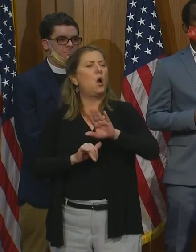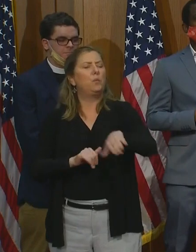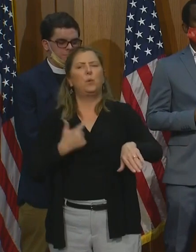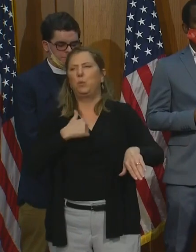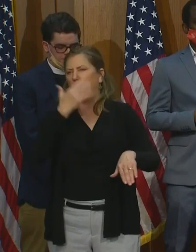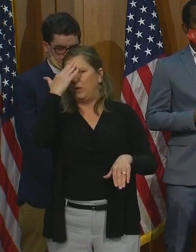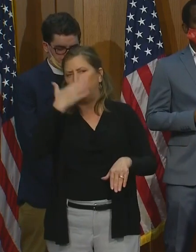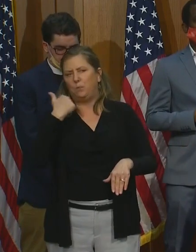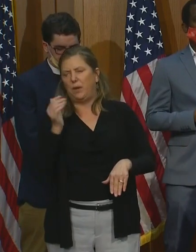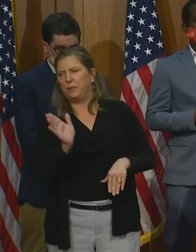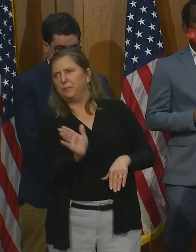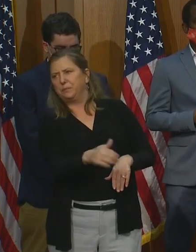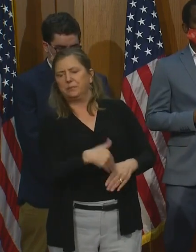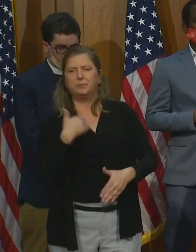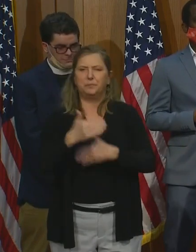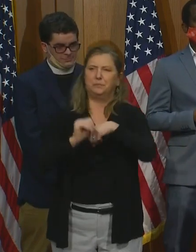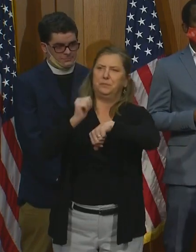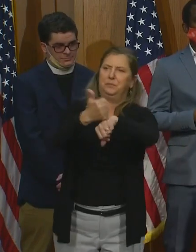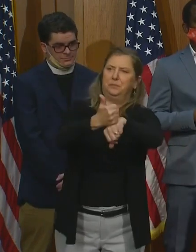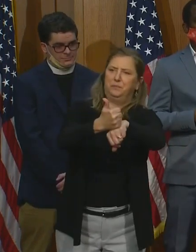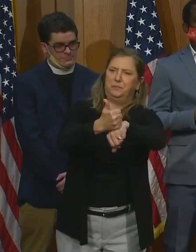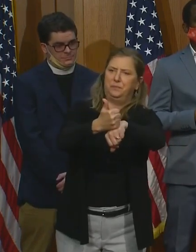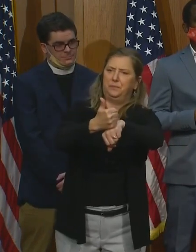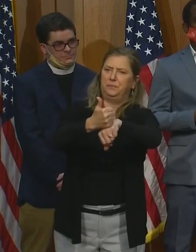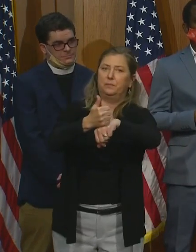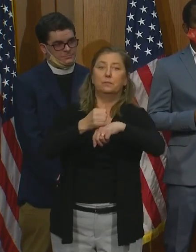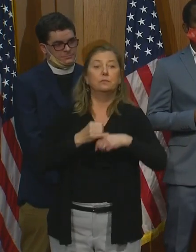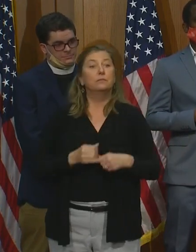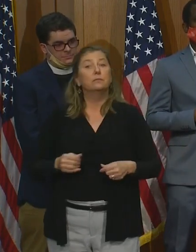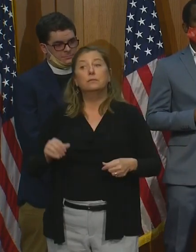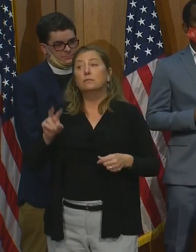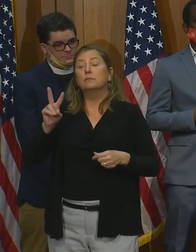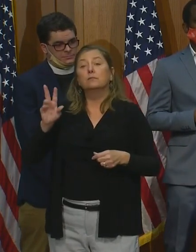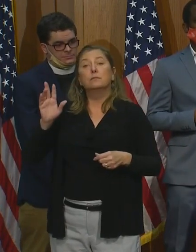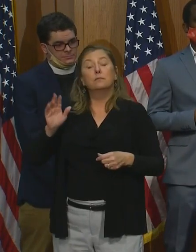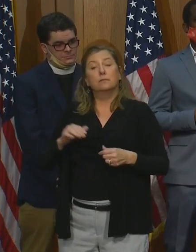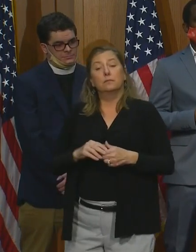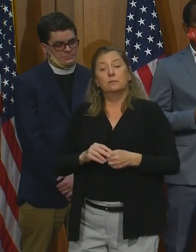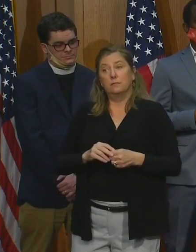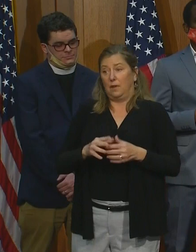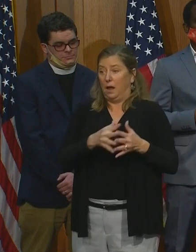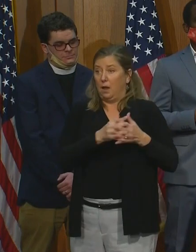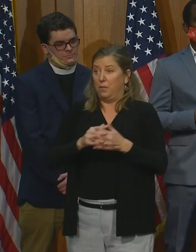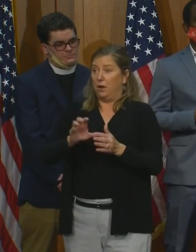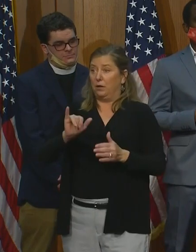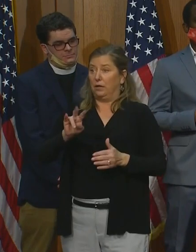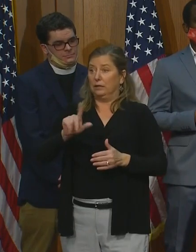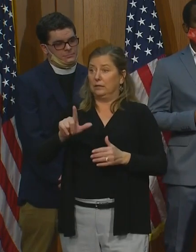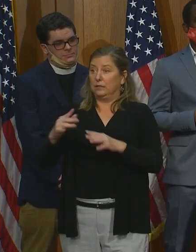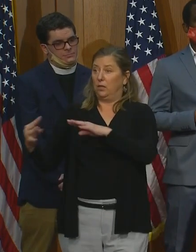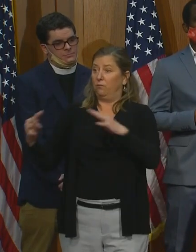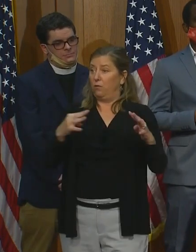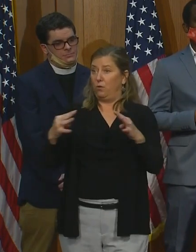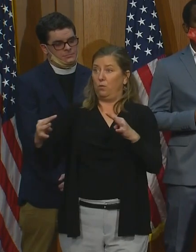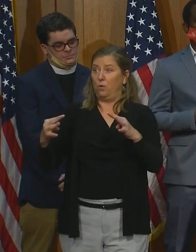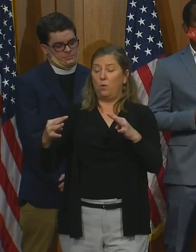VIRGINIA LATER SAID WE KNOW BETTER. INSTEAD OF CHOOSING TO